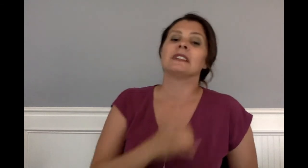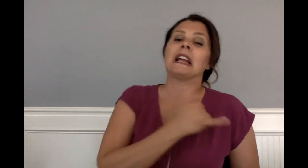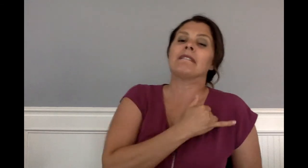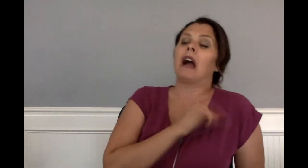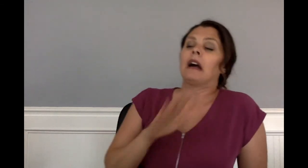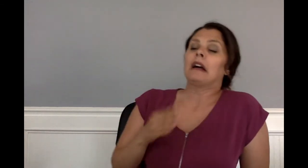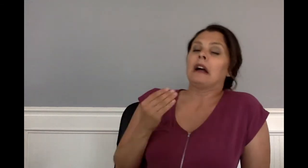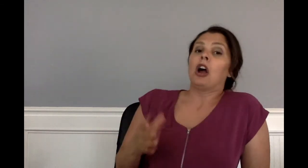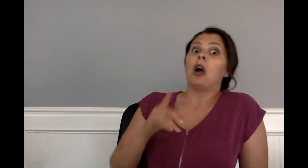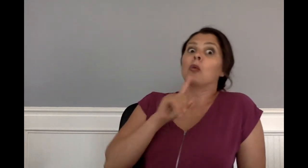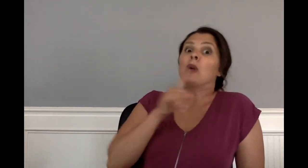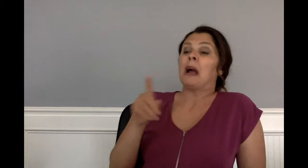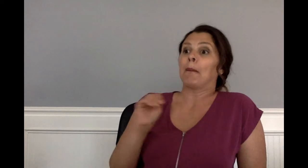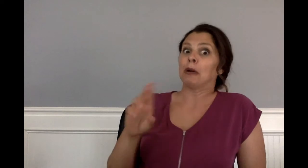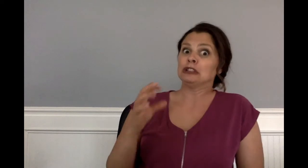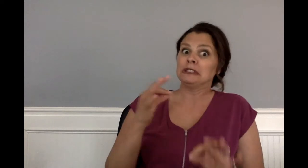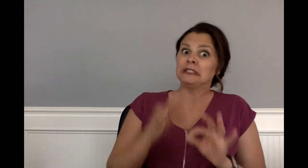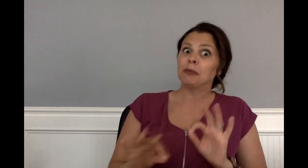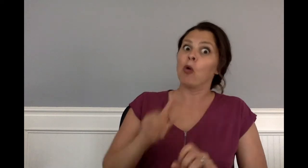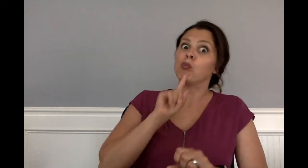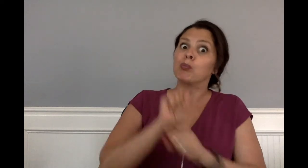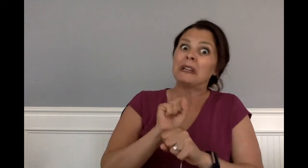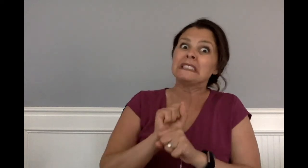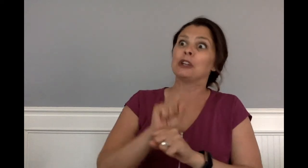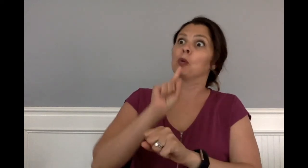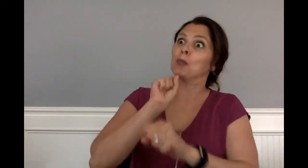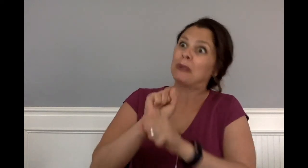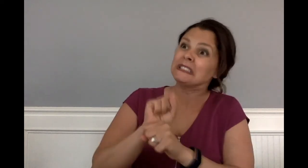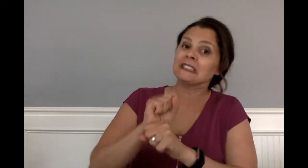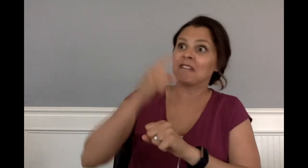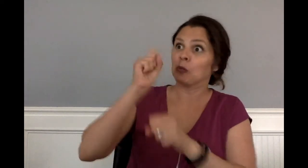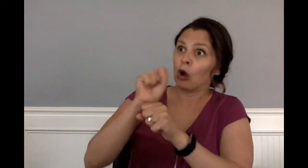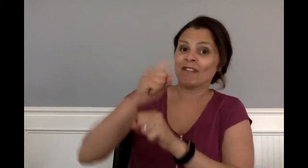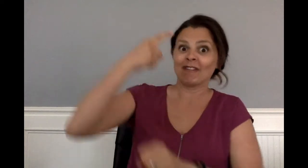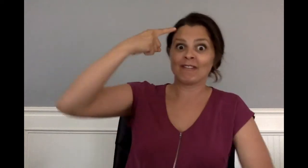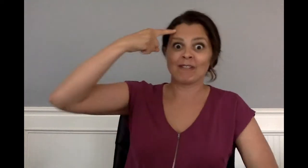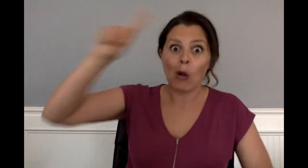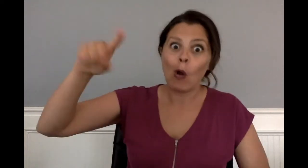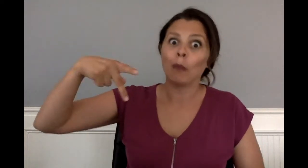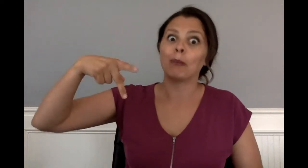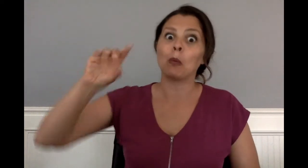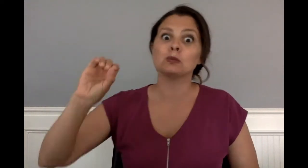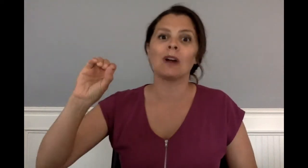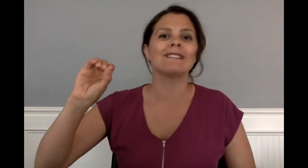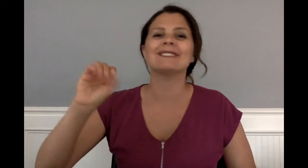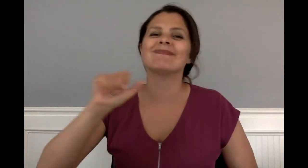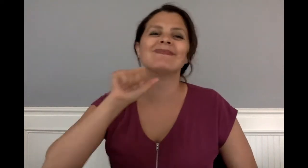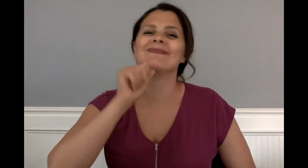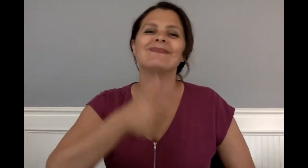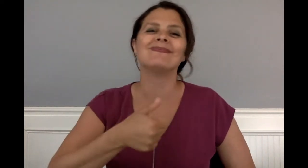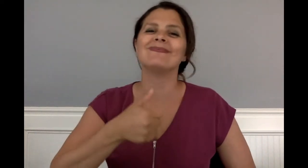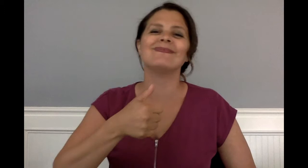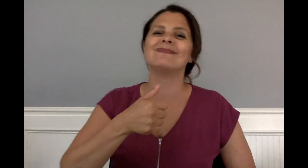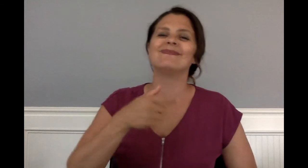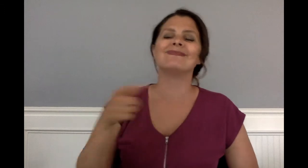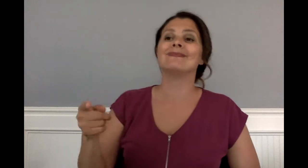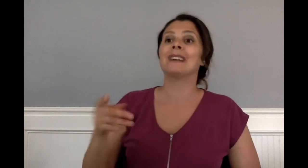“Walter Simple doesn’t work for the United States Post Office.